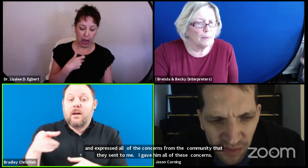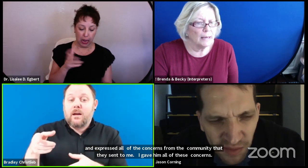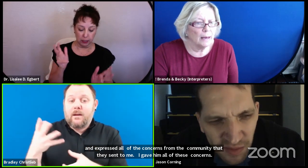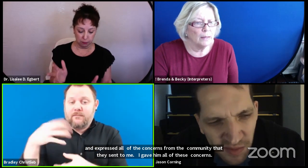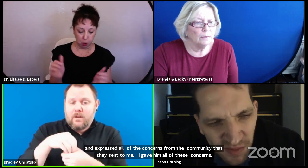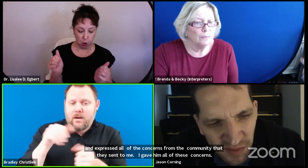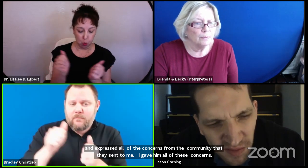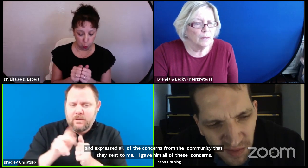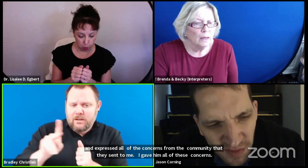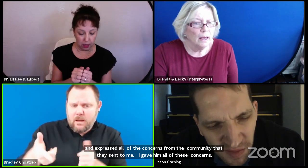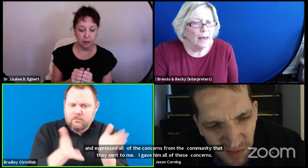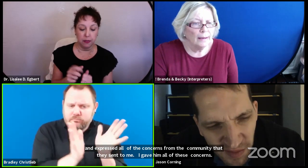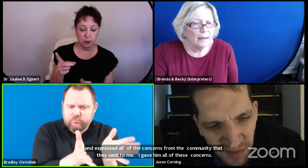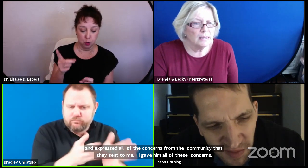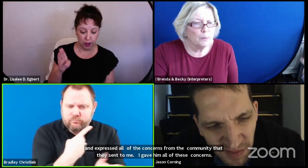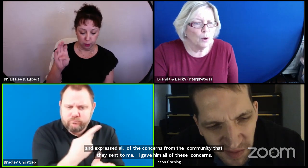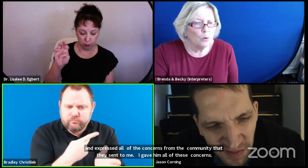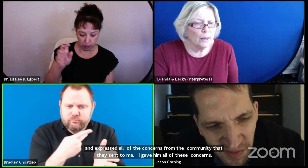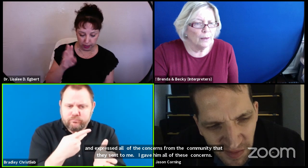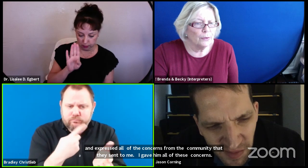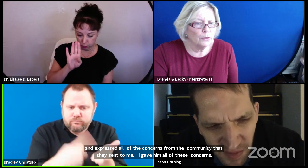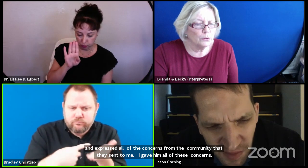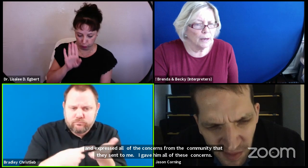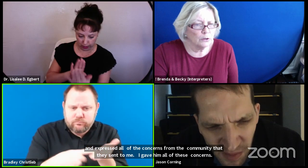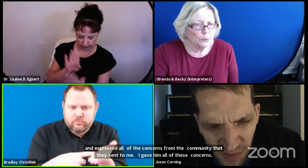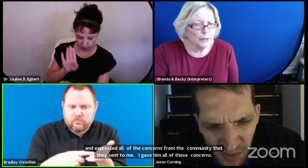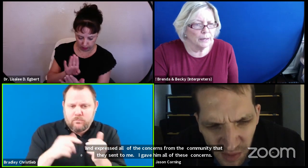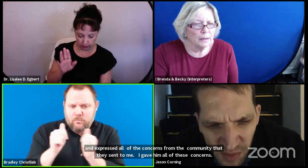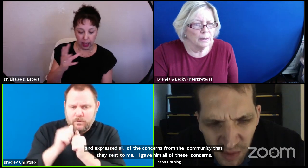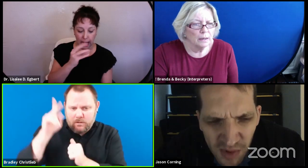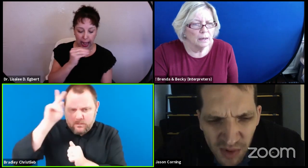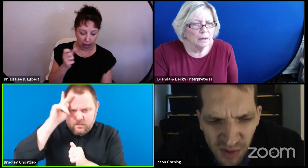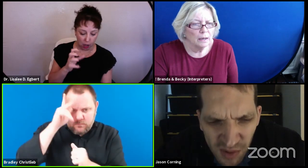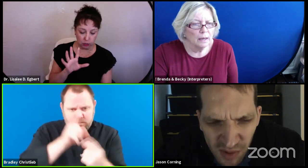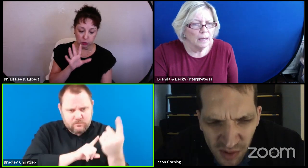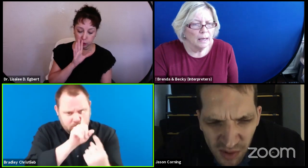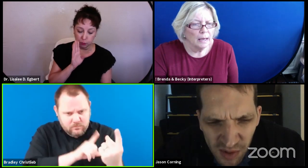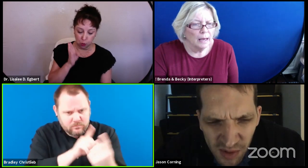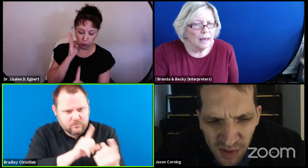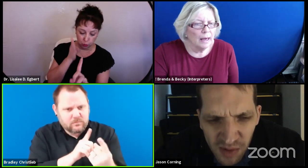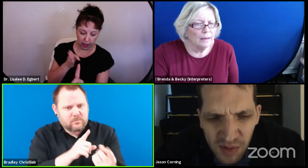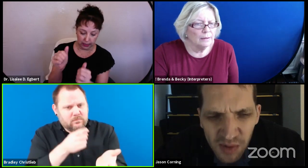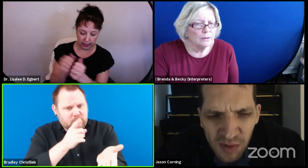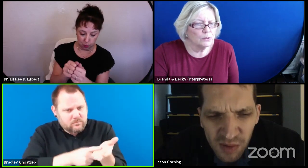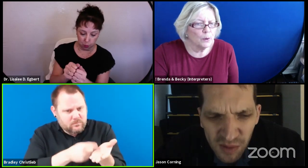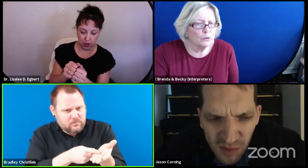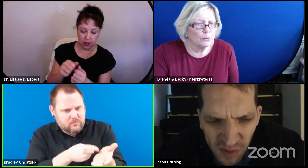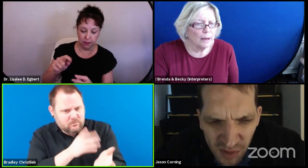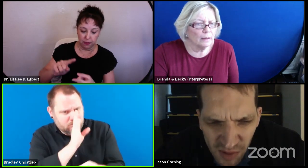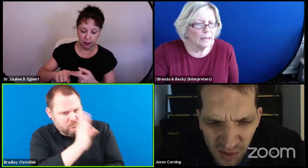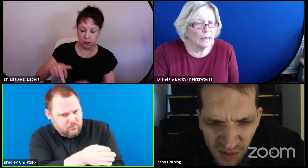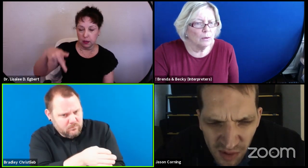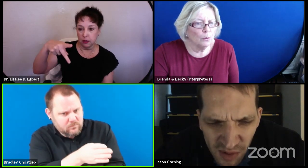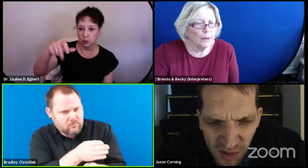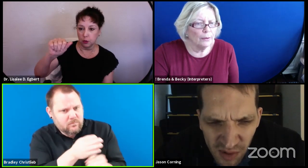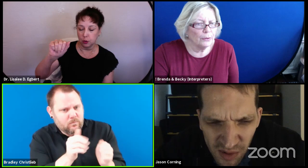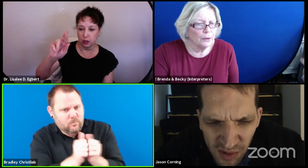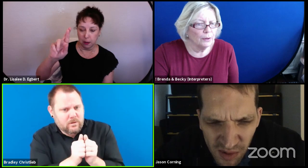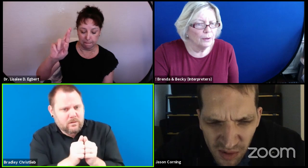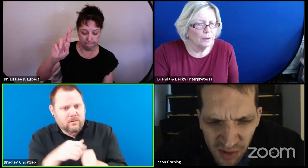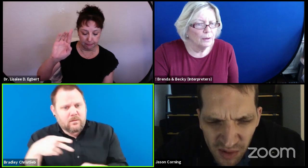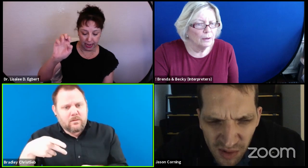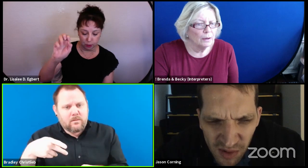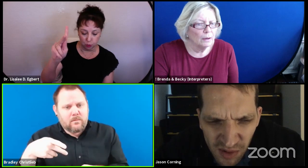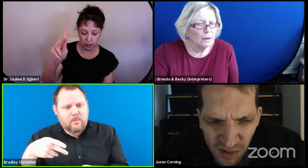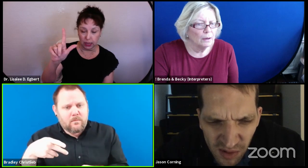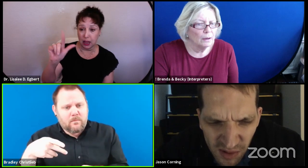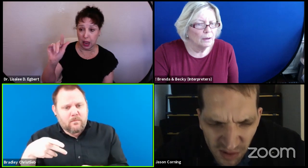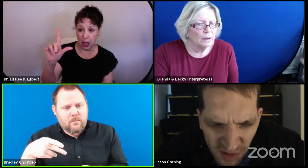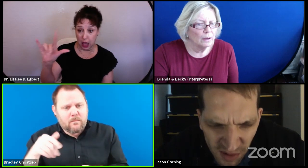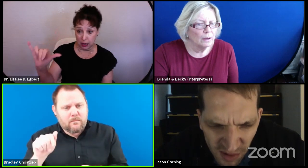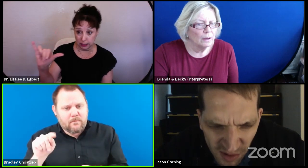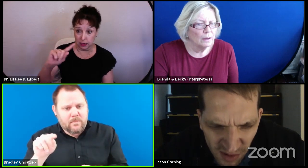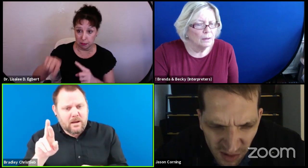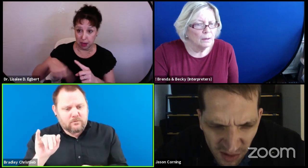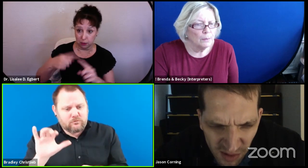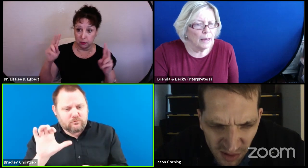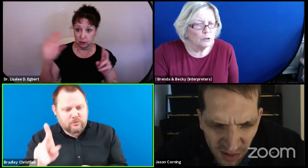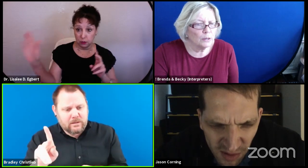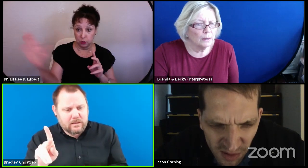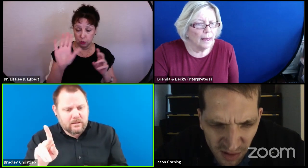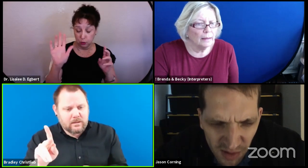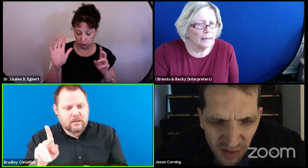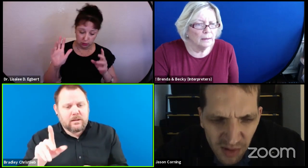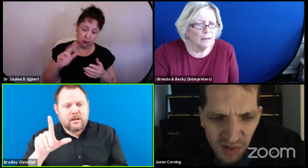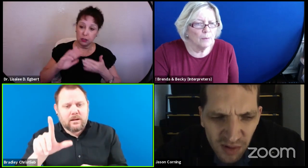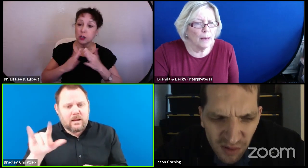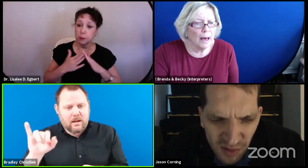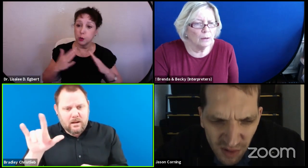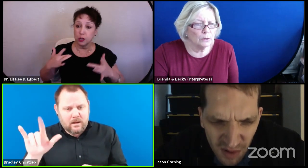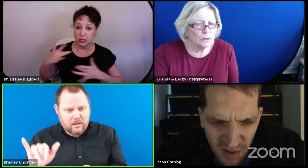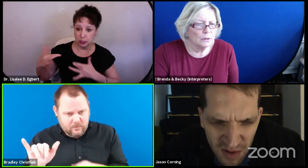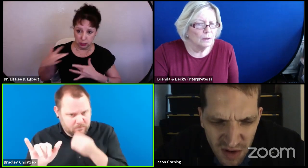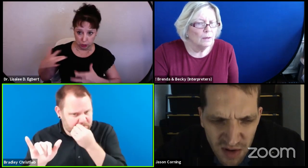gamma, and I spoke with Director Brick and spoke directly with Patrick Lally about the